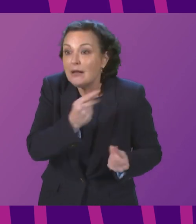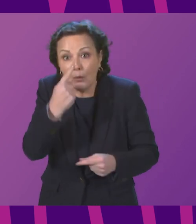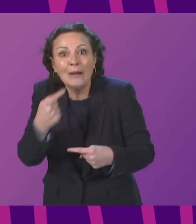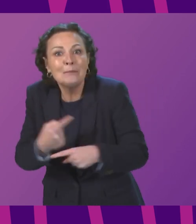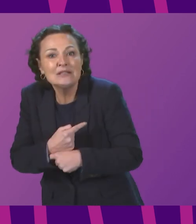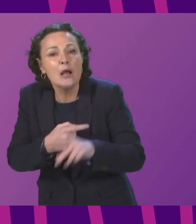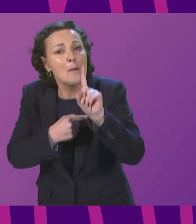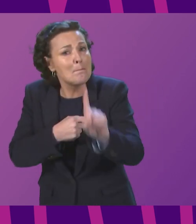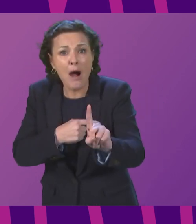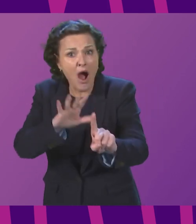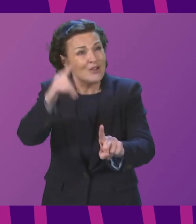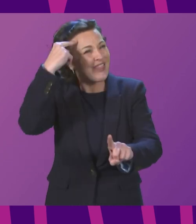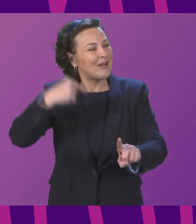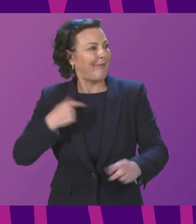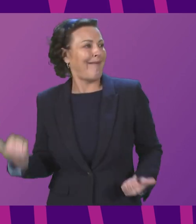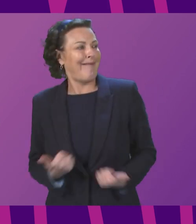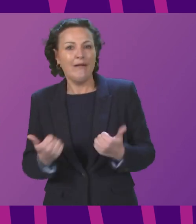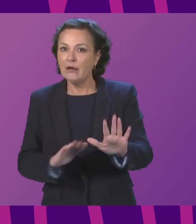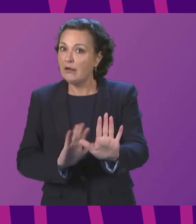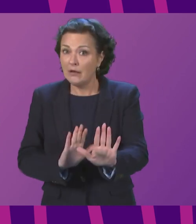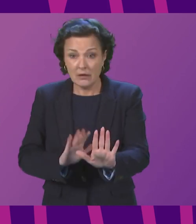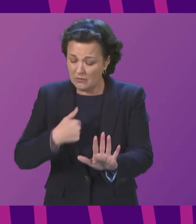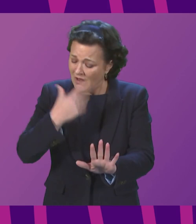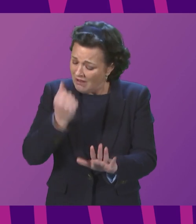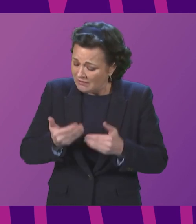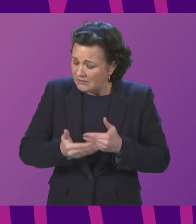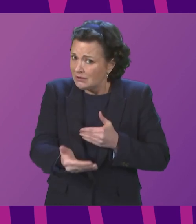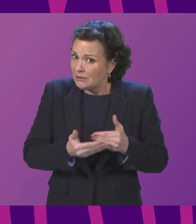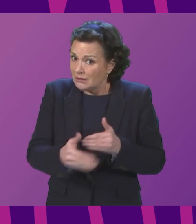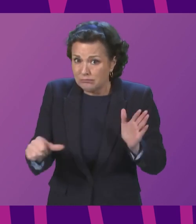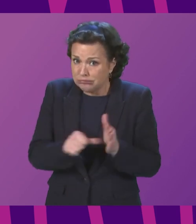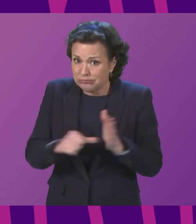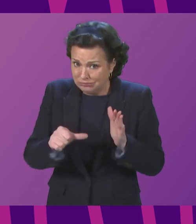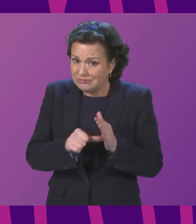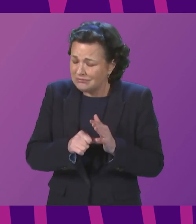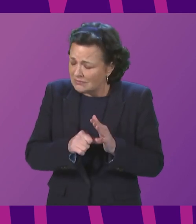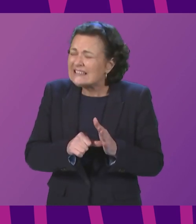However, I am not complacent about that. We face a really difficult period ahead of us.